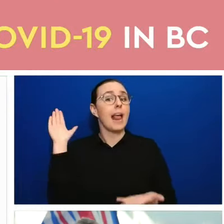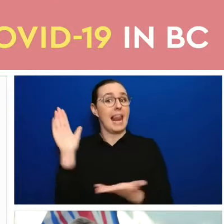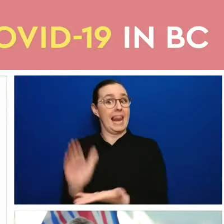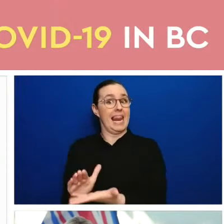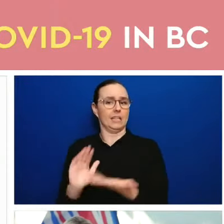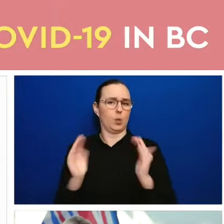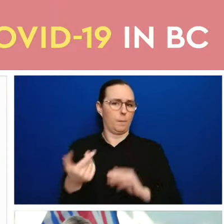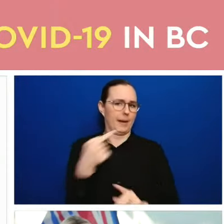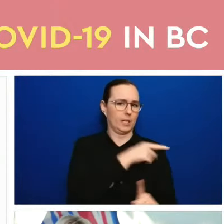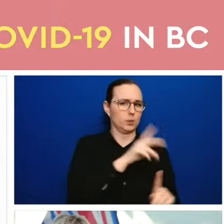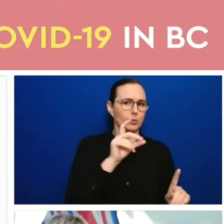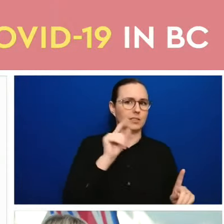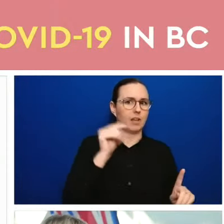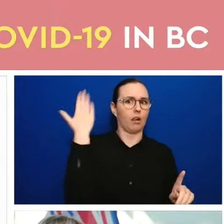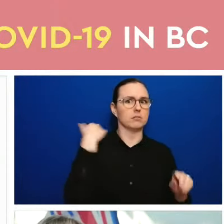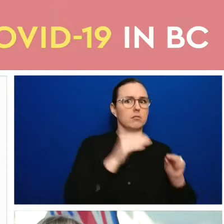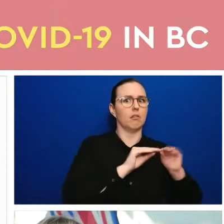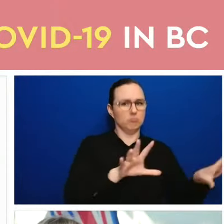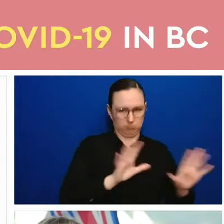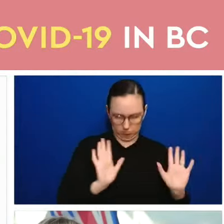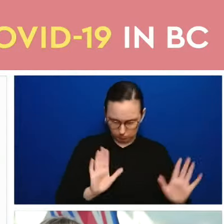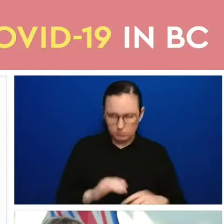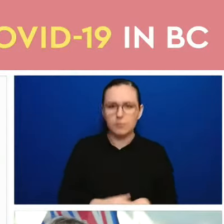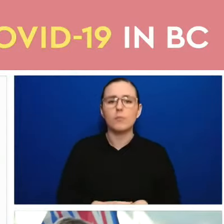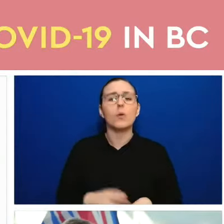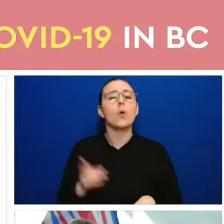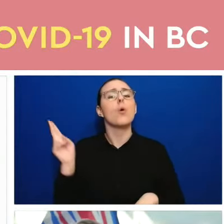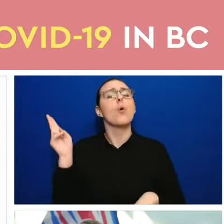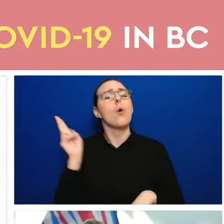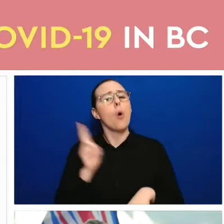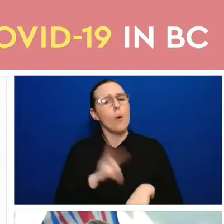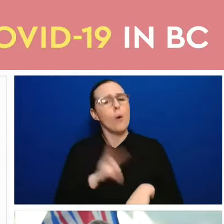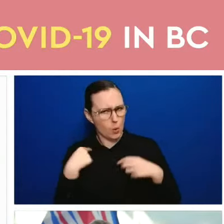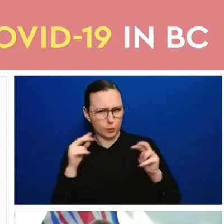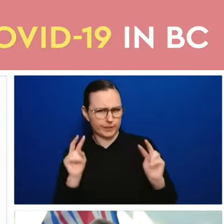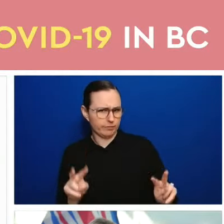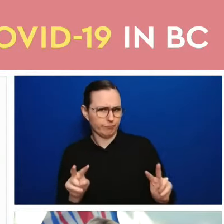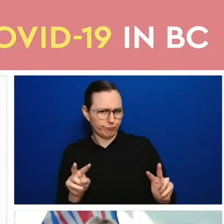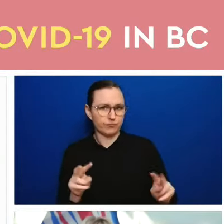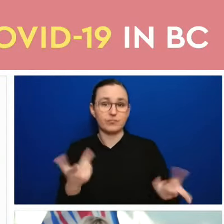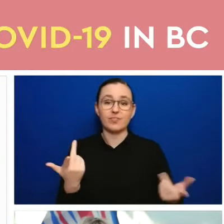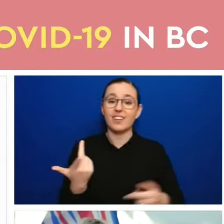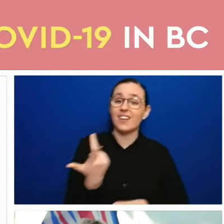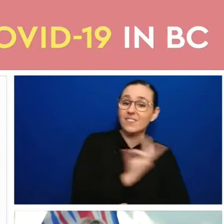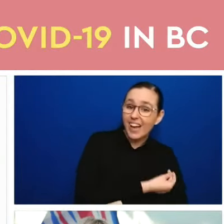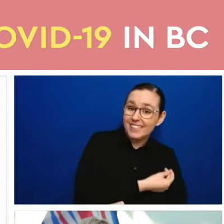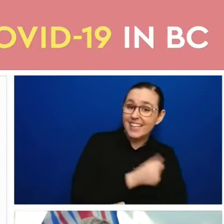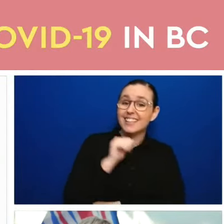admitted with Delta infection are people who require critical care. So obviously we want to see how